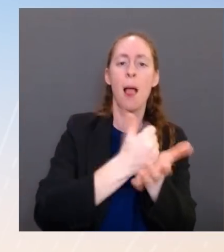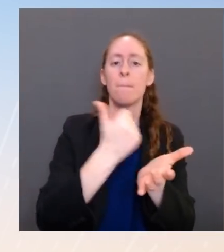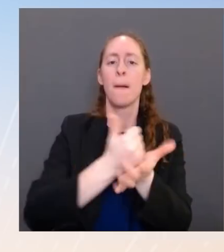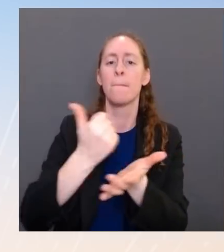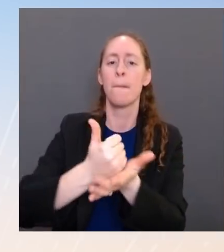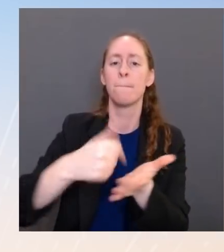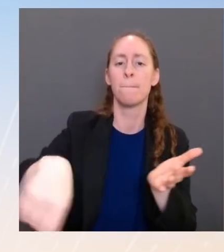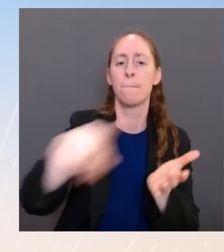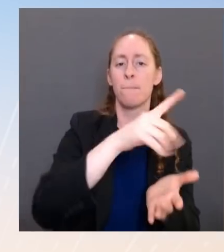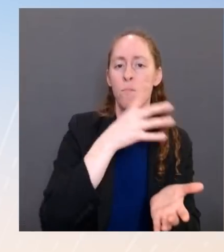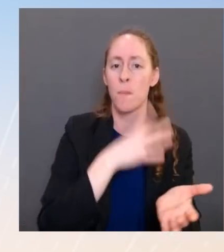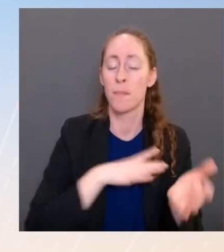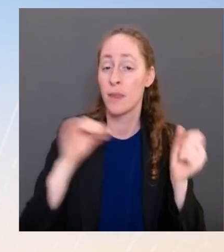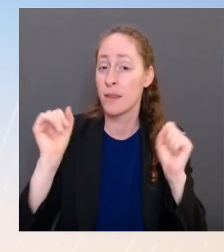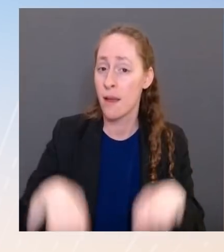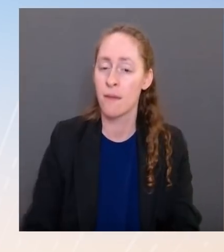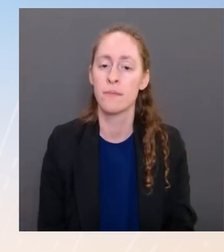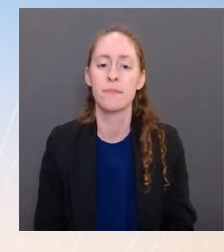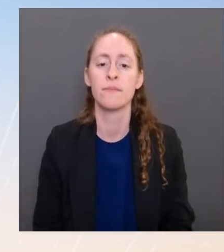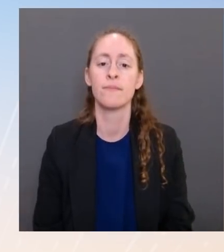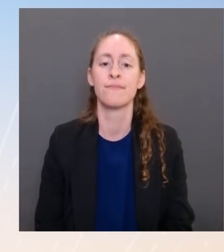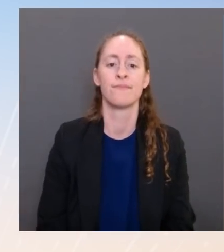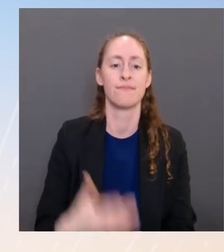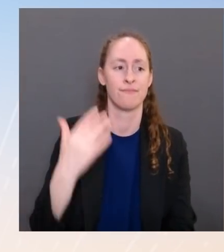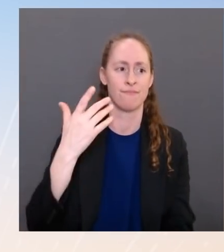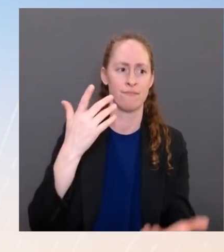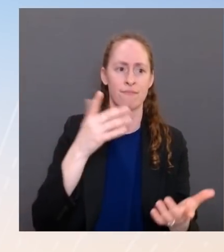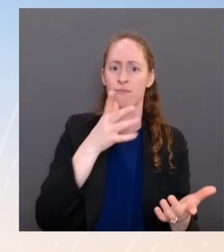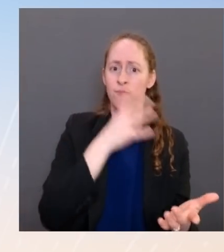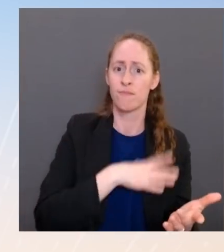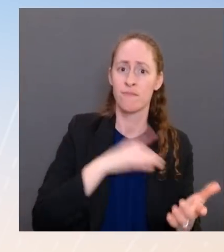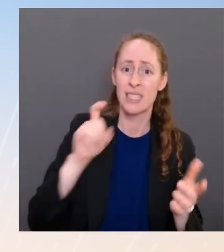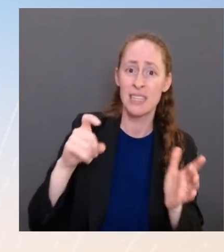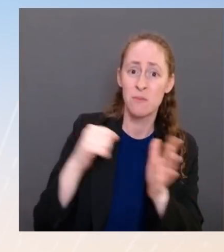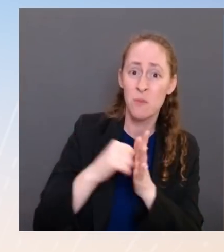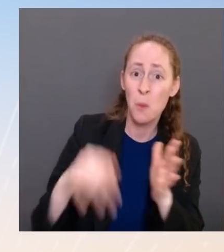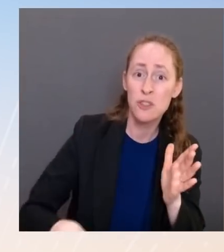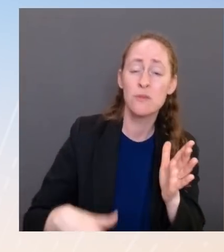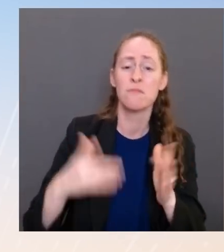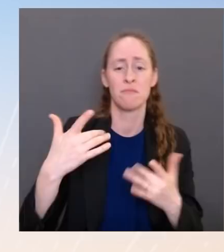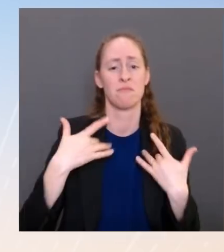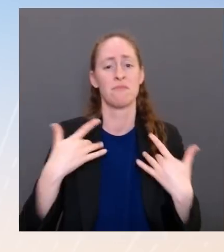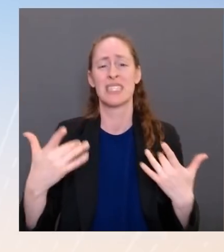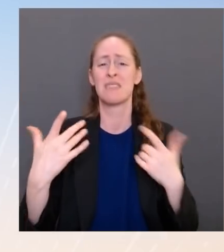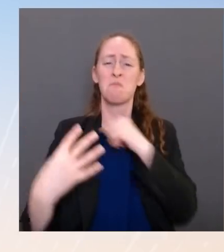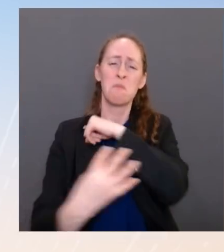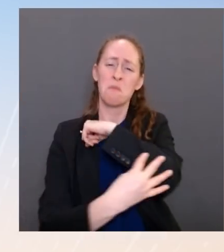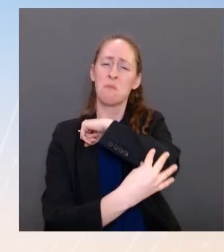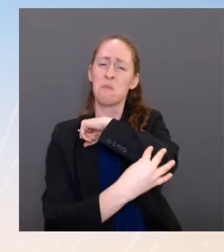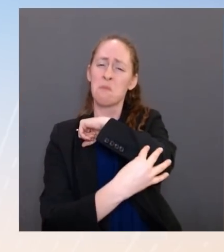So increase funding to ensure we're making it more -- you know, making sure that funding is available to people.